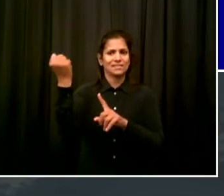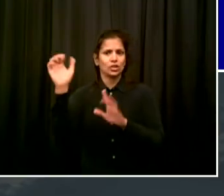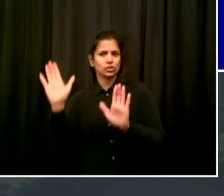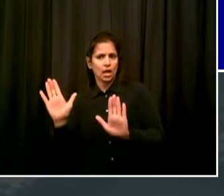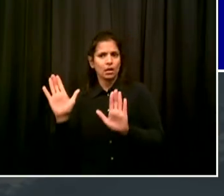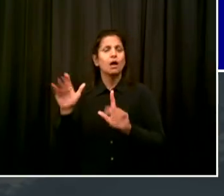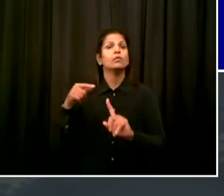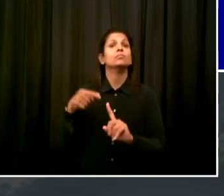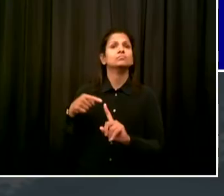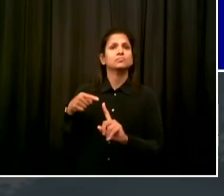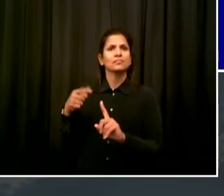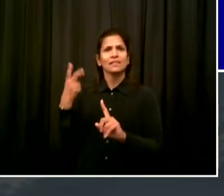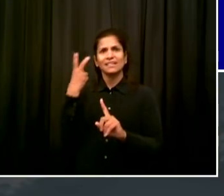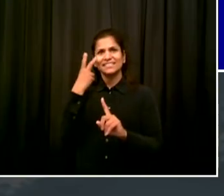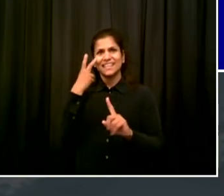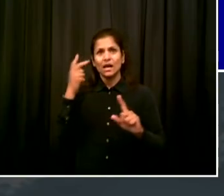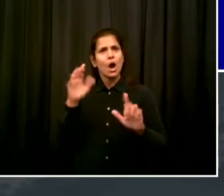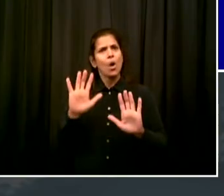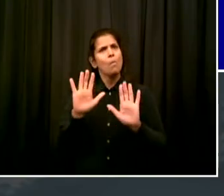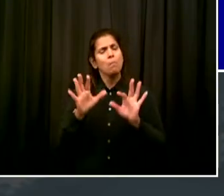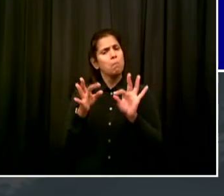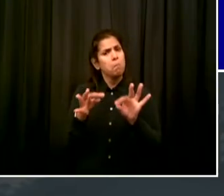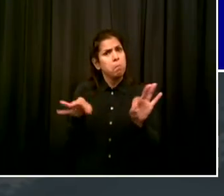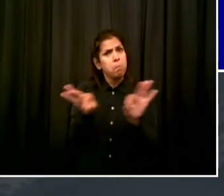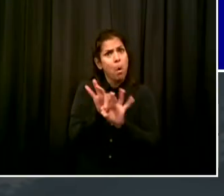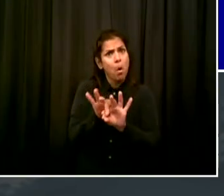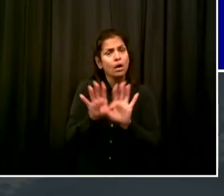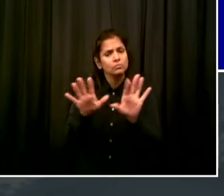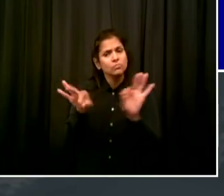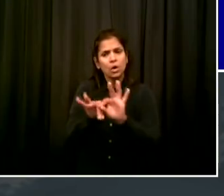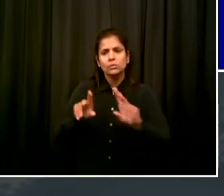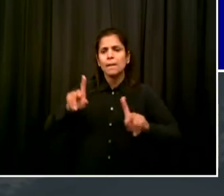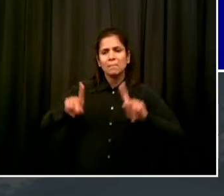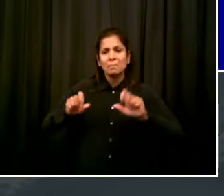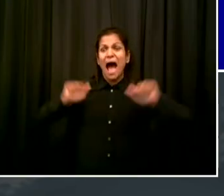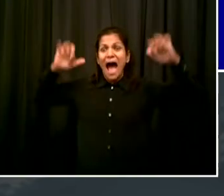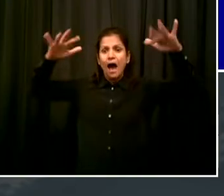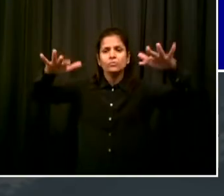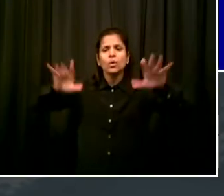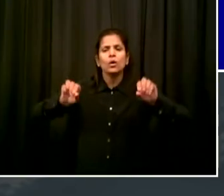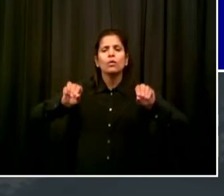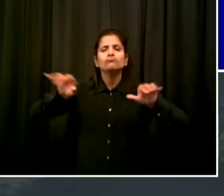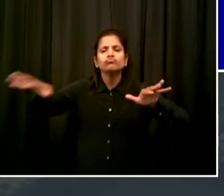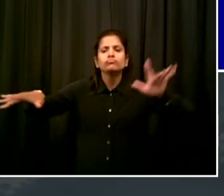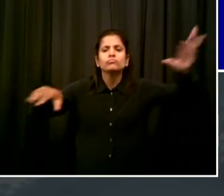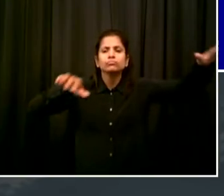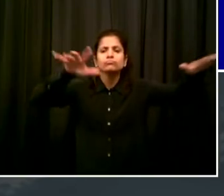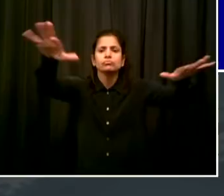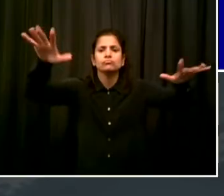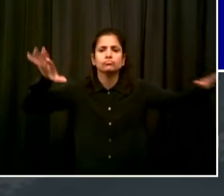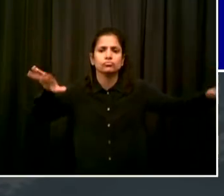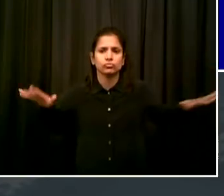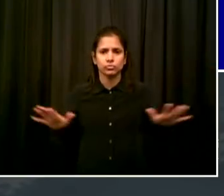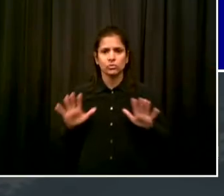SATURYDA, NSUDAY